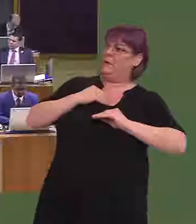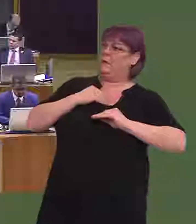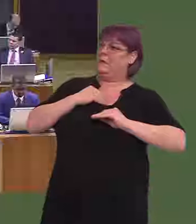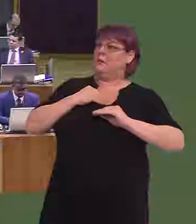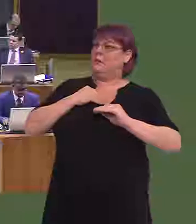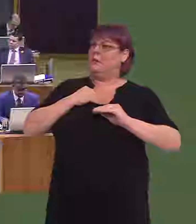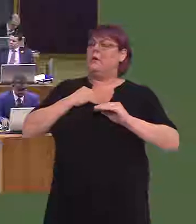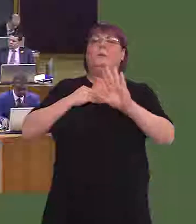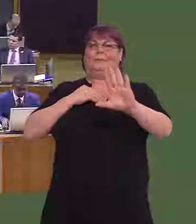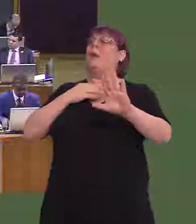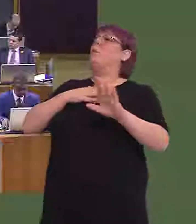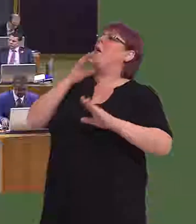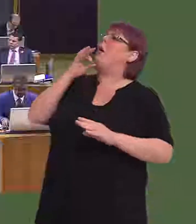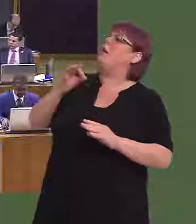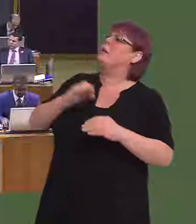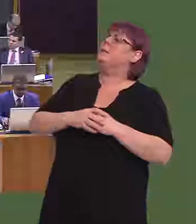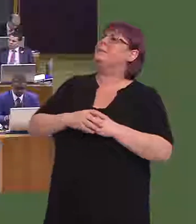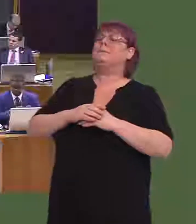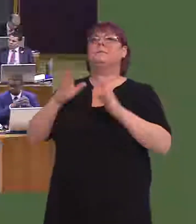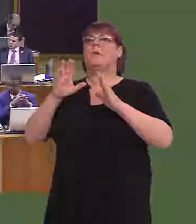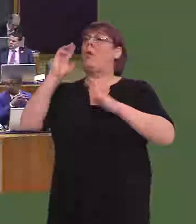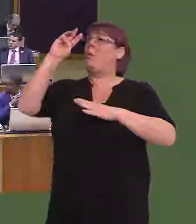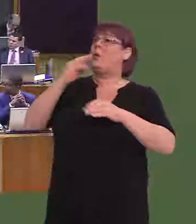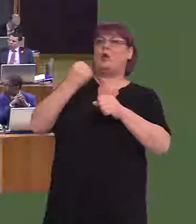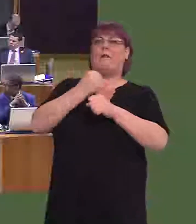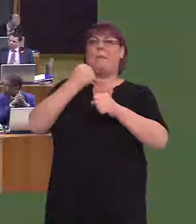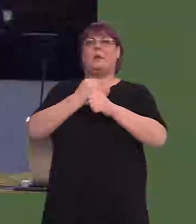Why is the Welsh Government failing in its duty to the people of north Wales, to provide